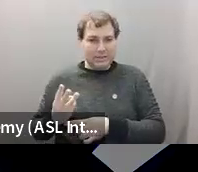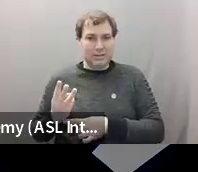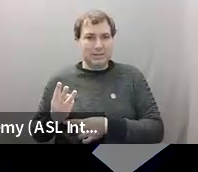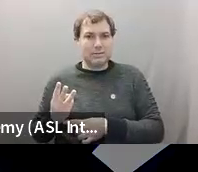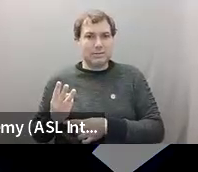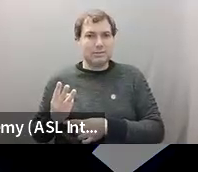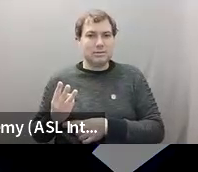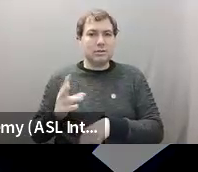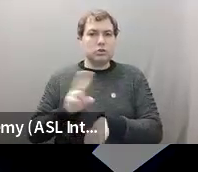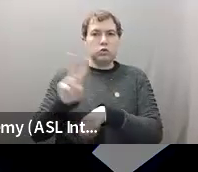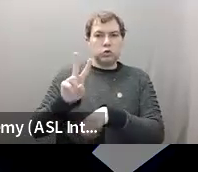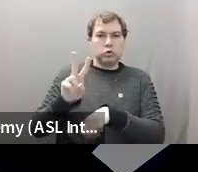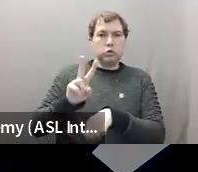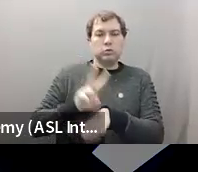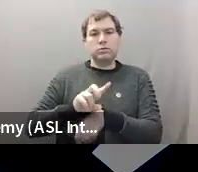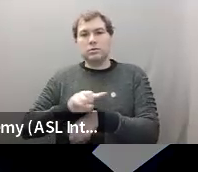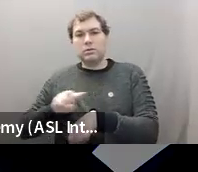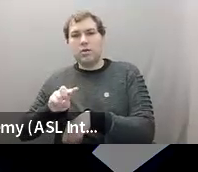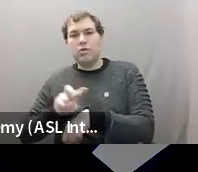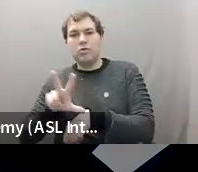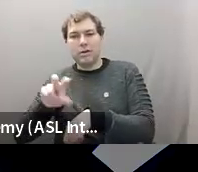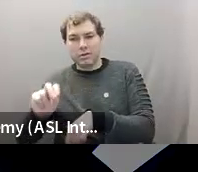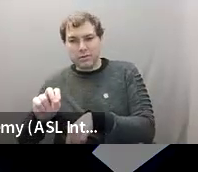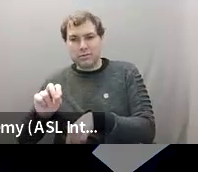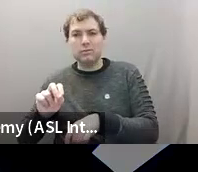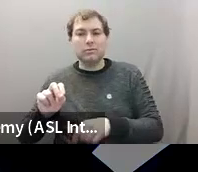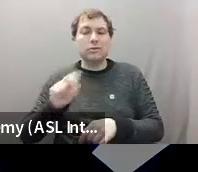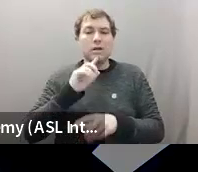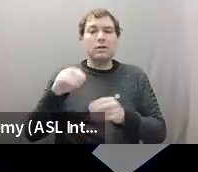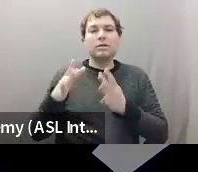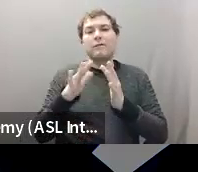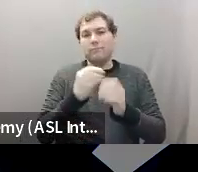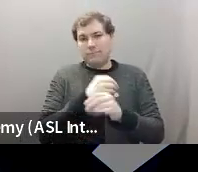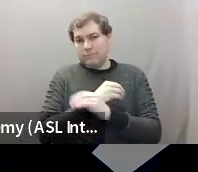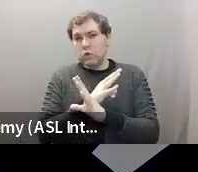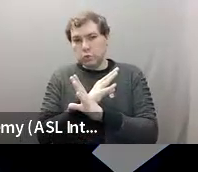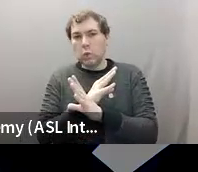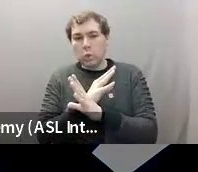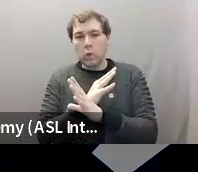Lynnie Downum-Hanzal: 2 o'clock until 3, 30 Lynnie Downum-Hanzal: and so and and it's virtual so that all of our